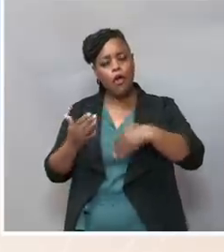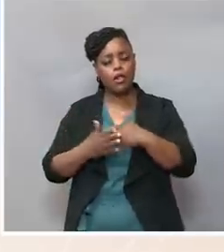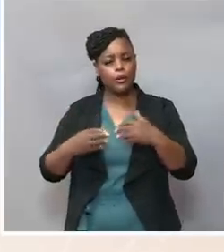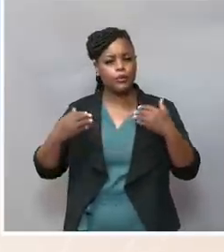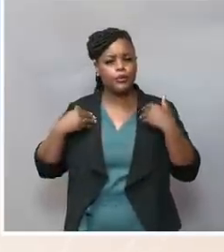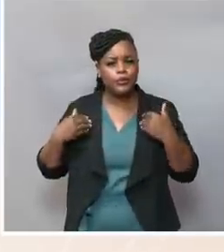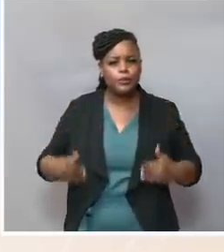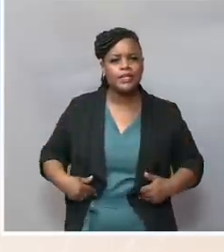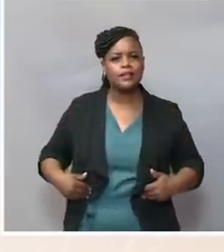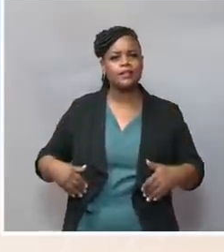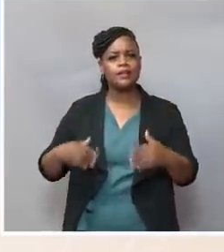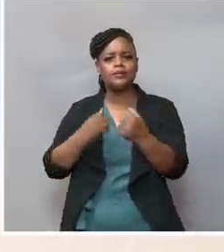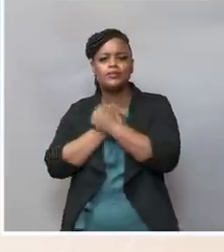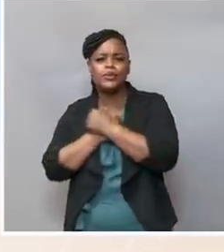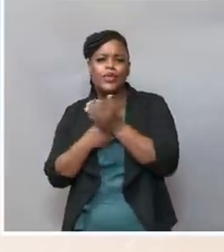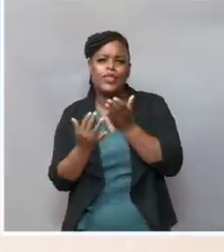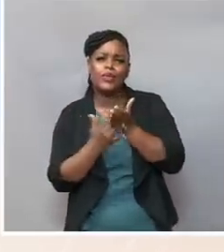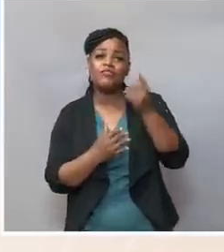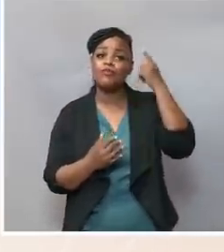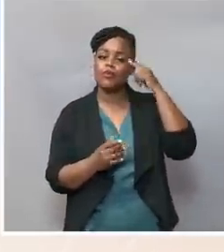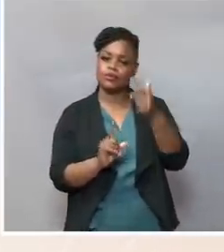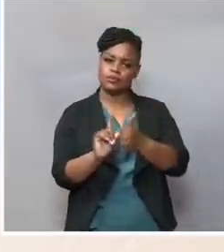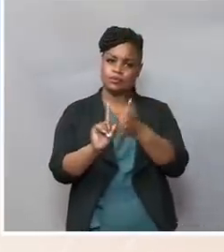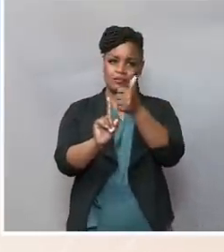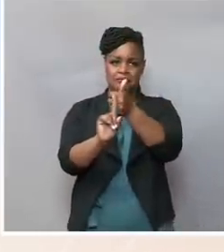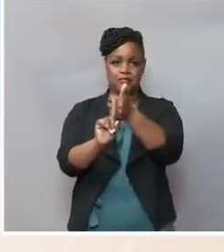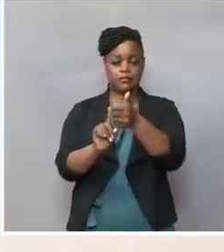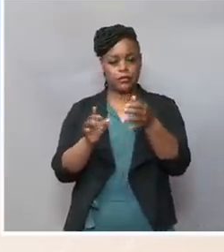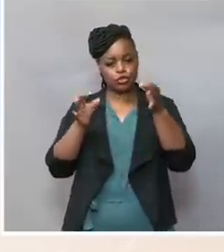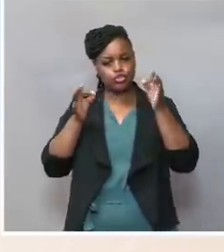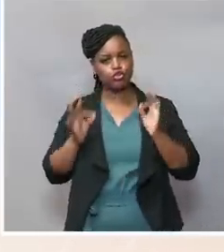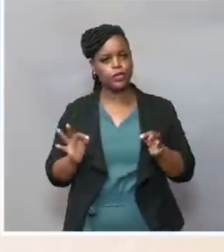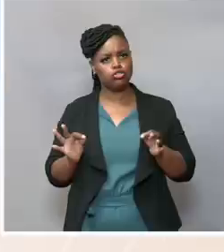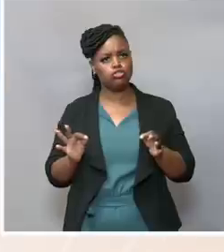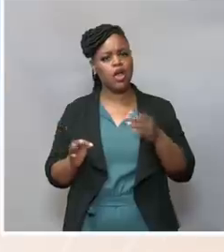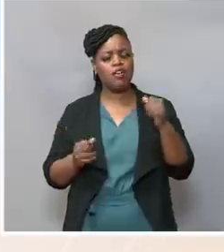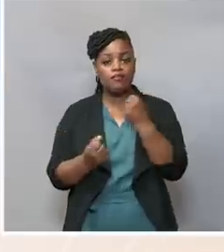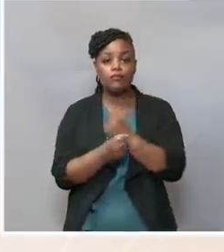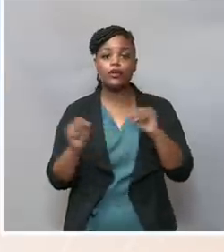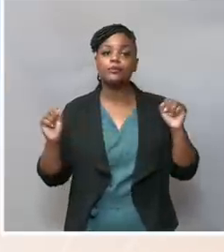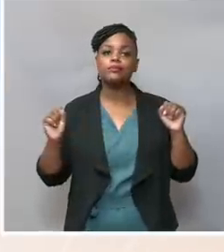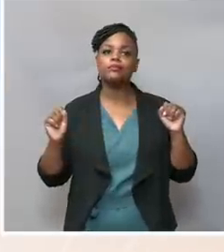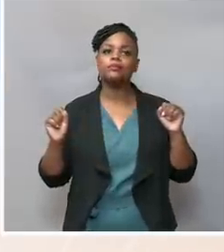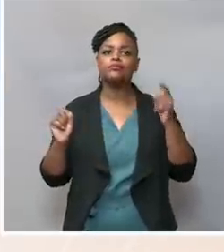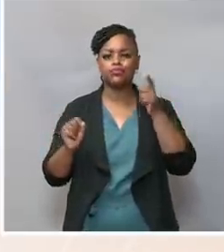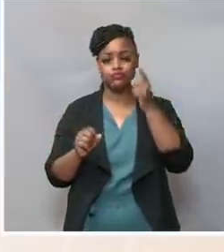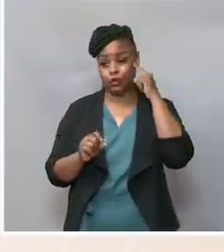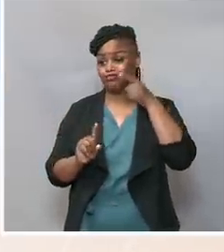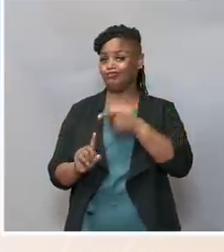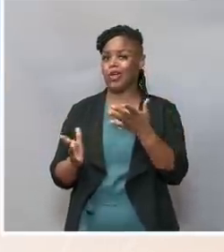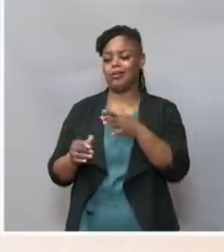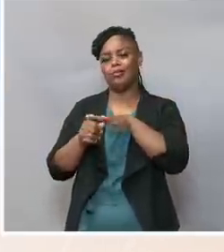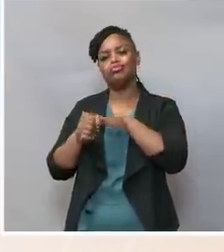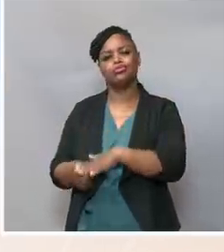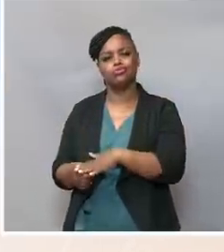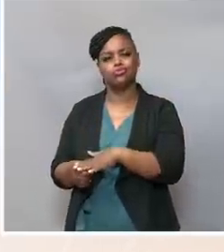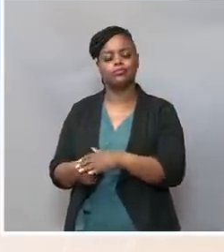to self-determination and freedom from oppression. For 23 years, the Network to Freedom